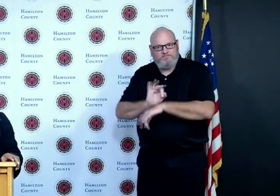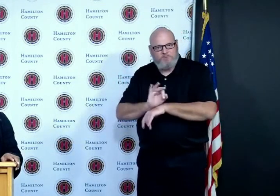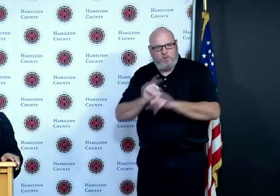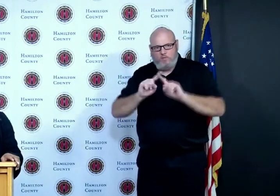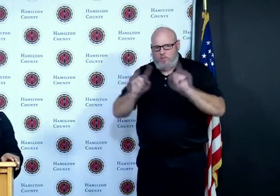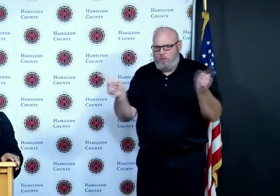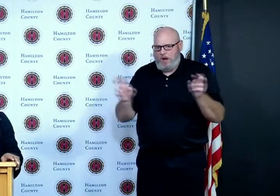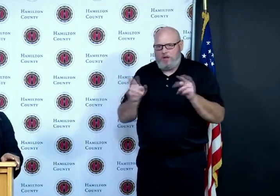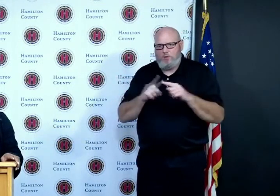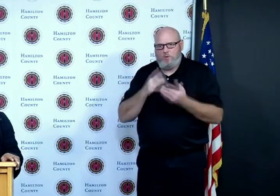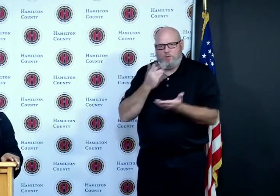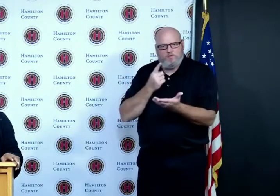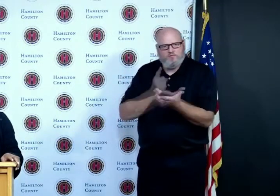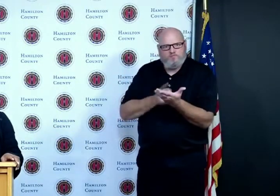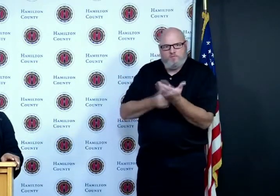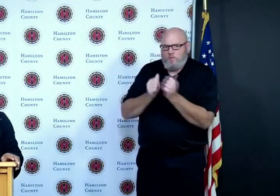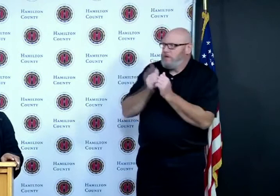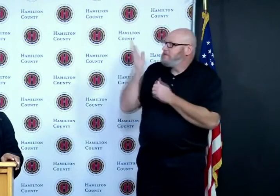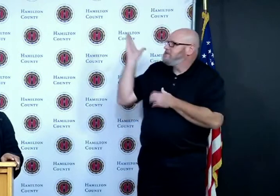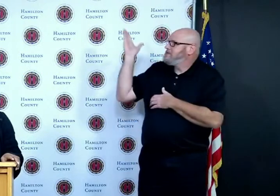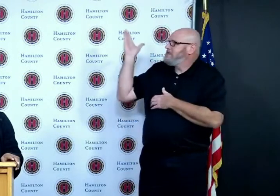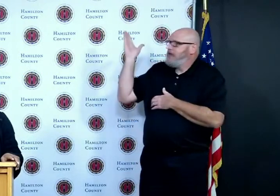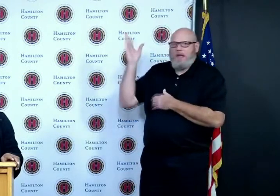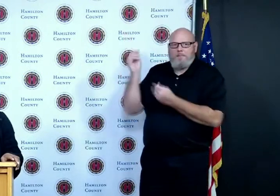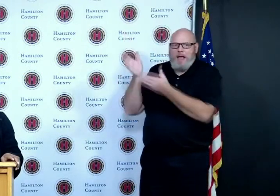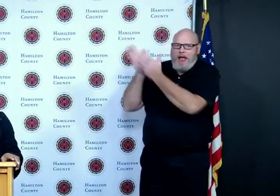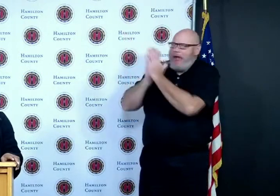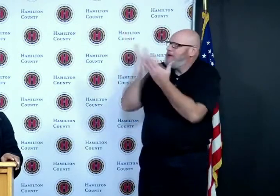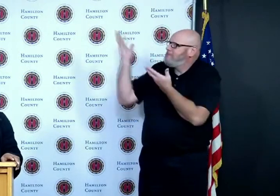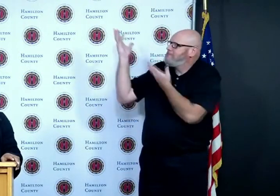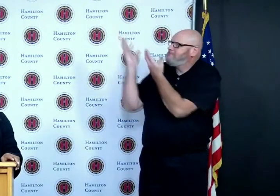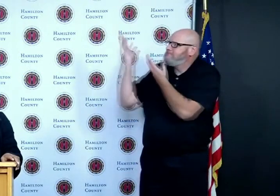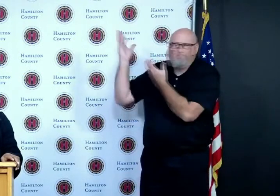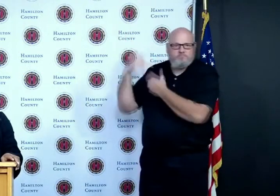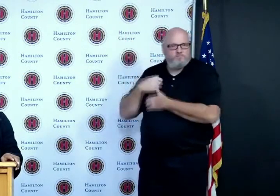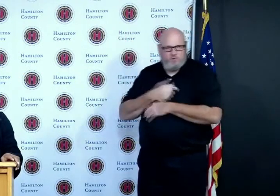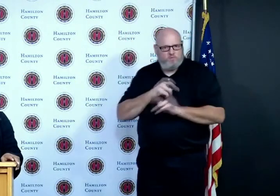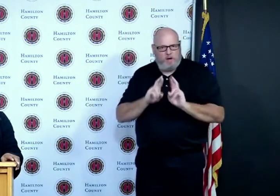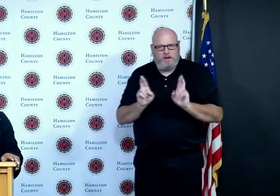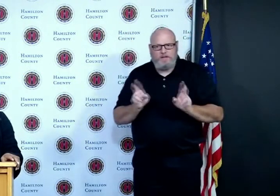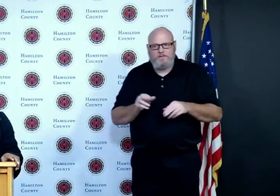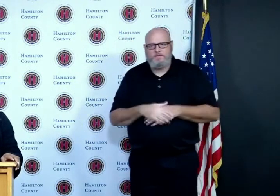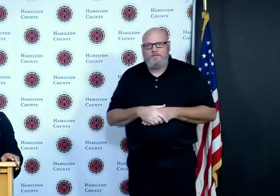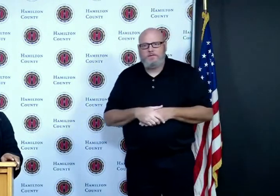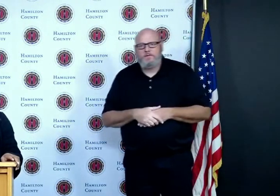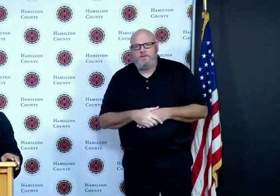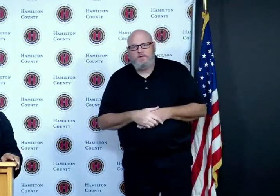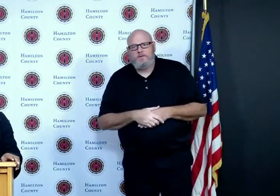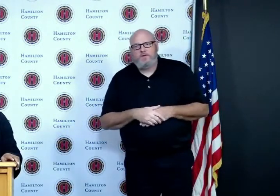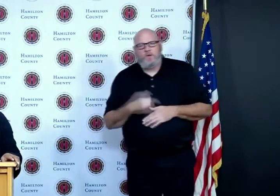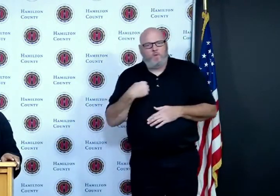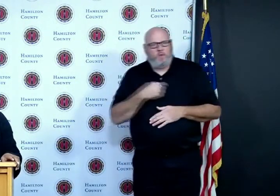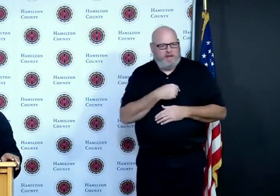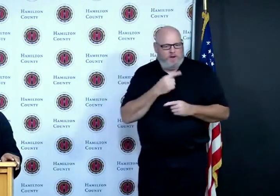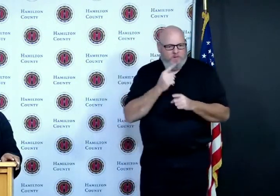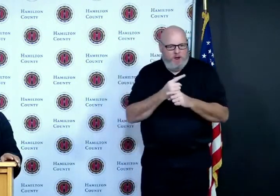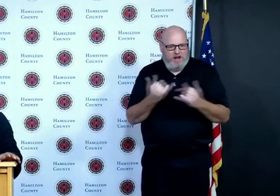place it positioned us in a better position to fight for those dollars phase two once we have